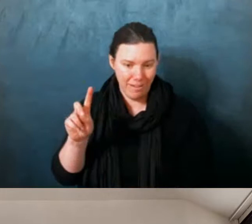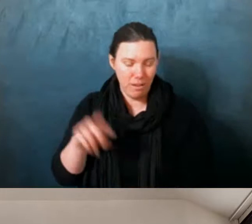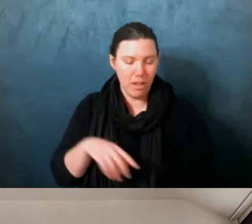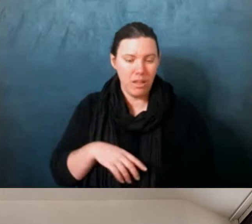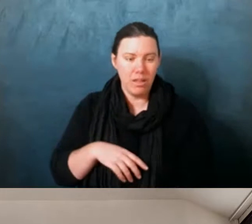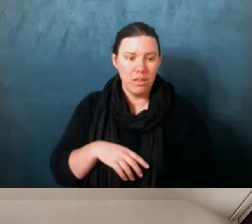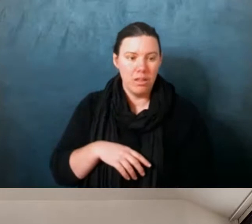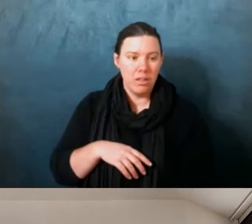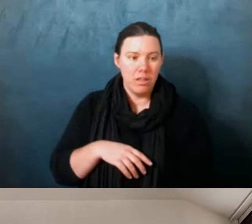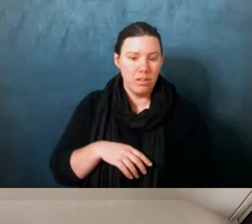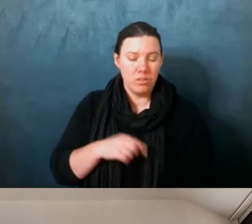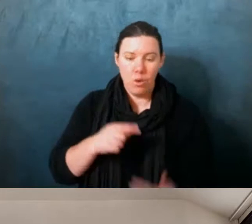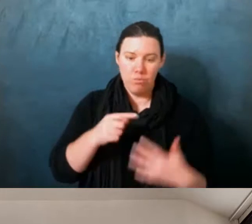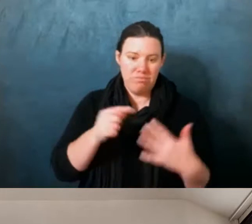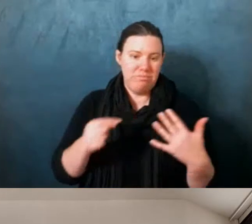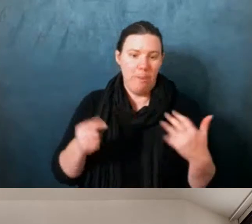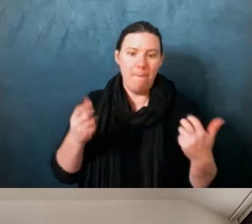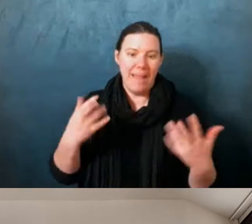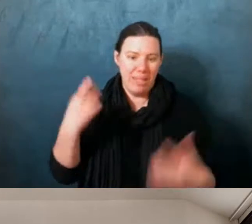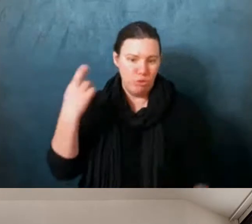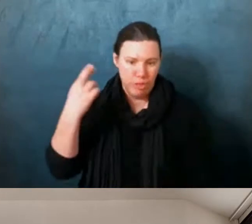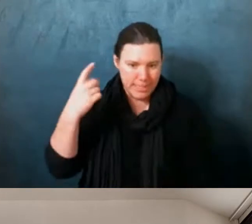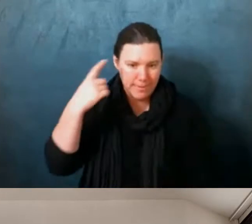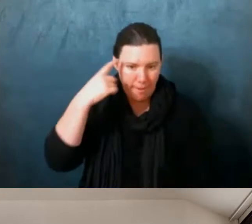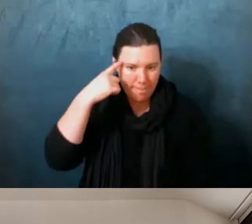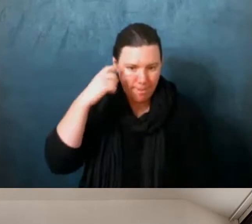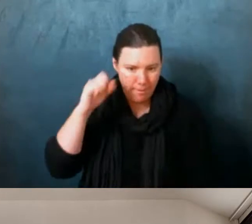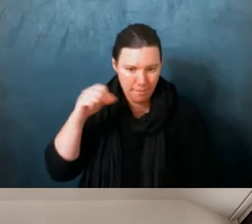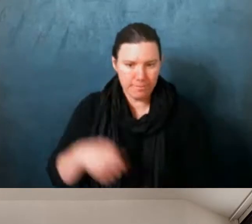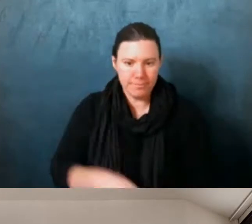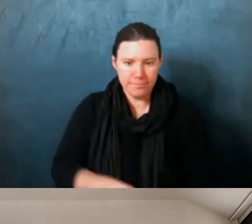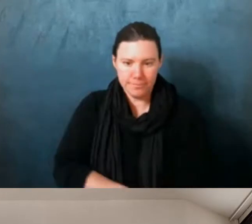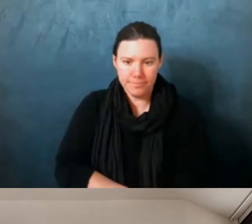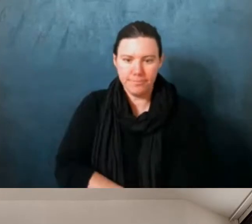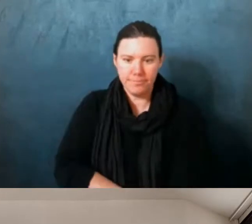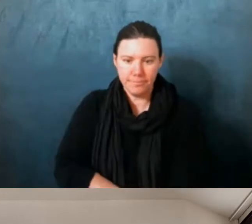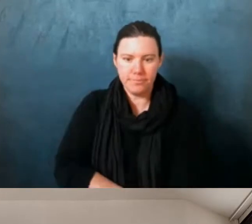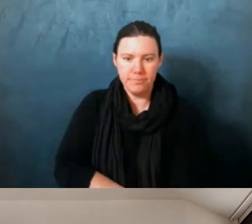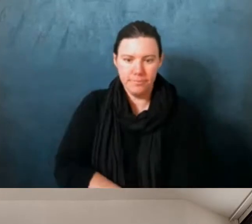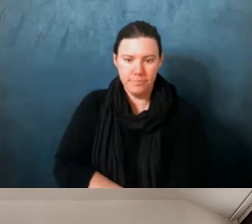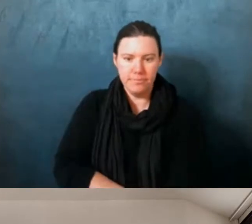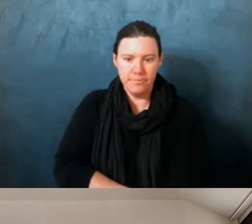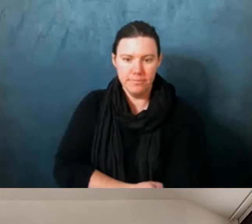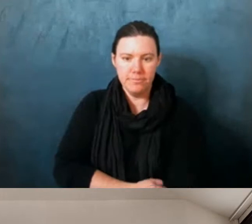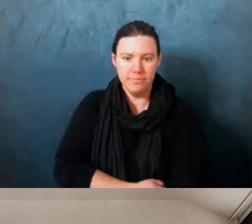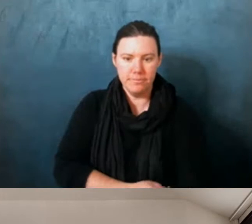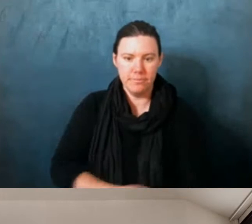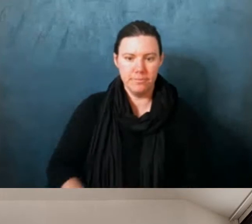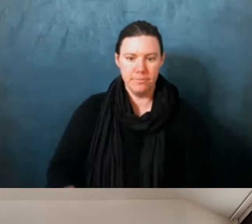on these insurance, with these populations. And a lot of us are the most vulnerable in society.